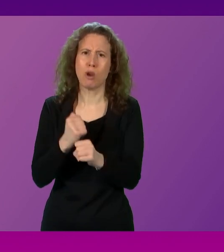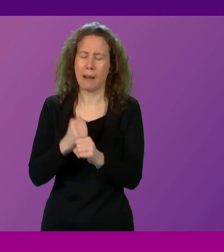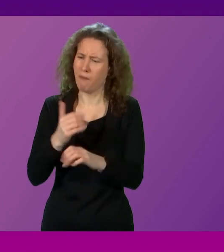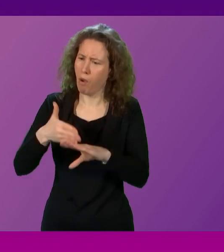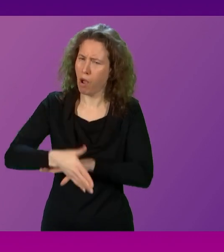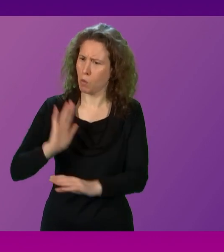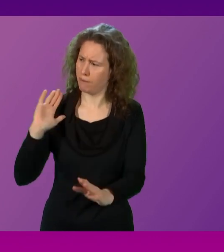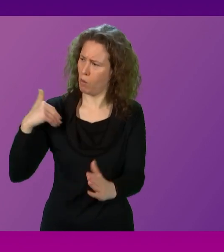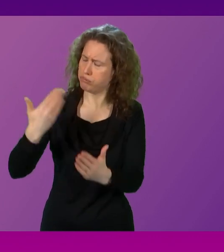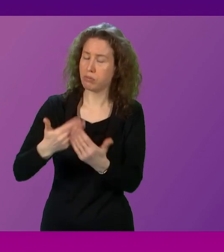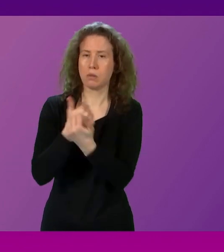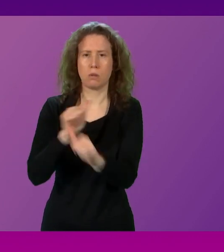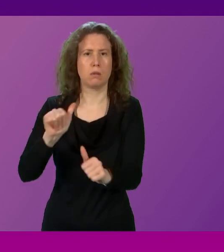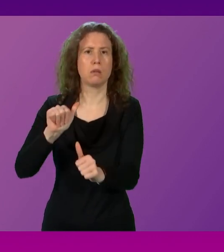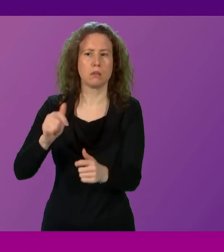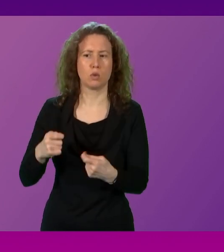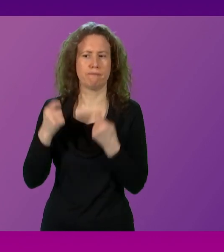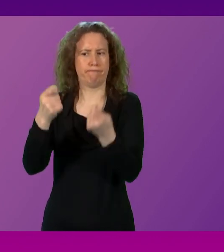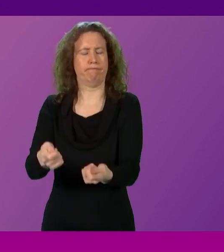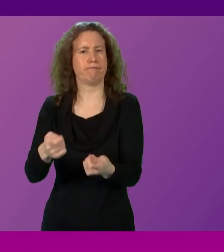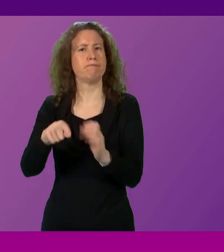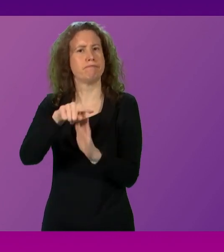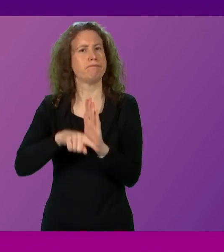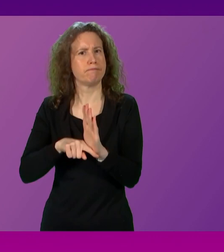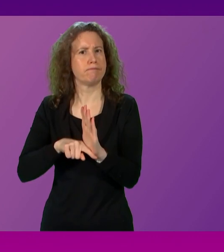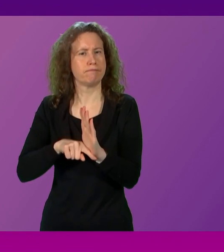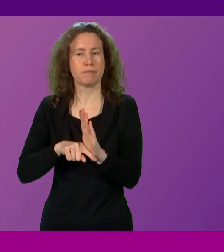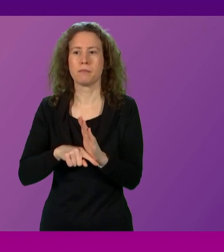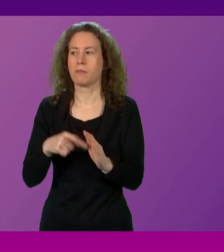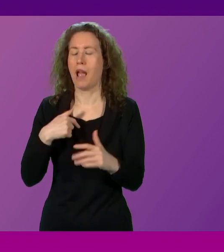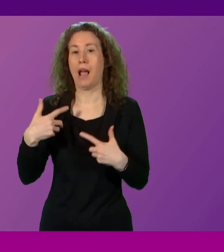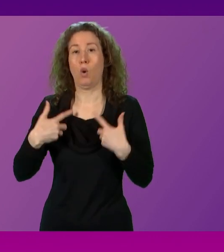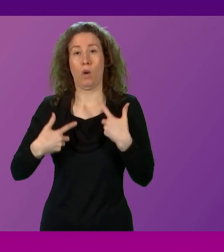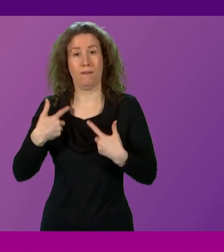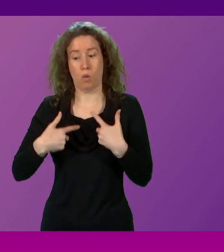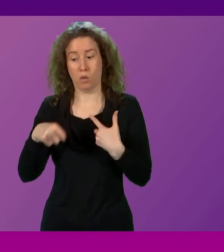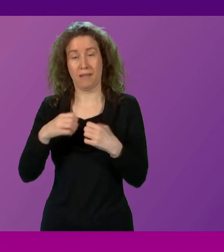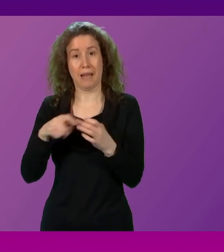to introduce the legislation that she refers to. I look forward to the bill’s imminent introduction,